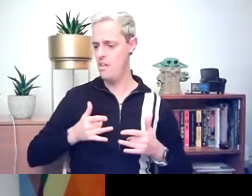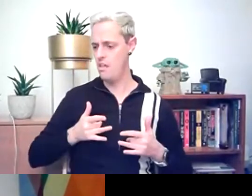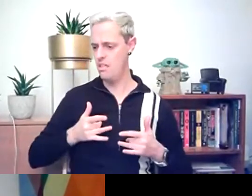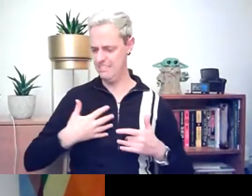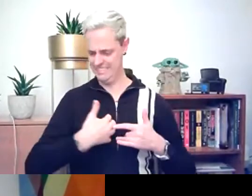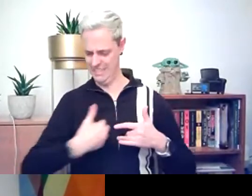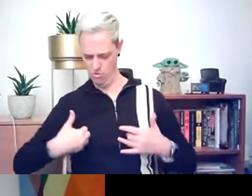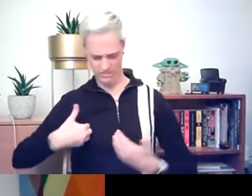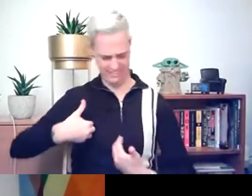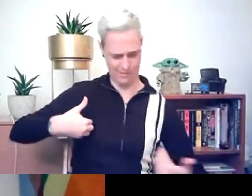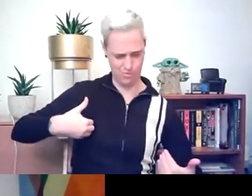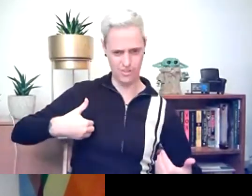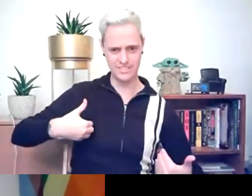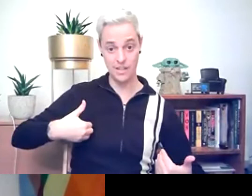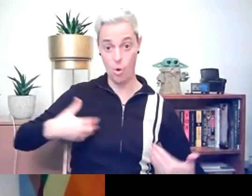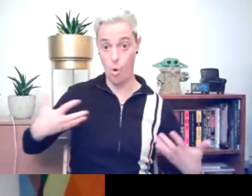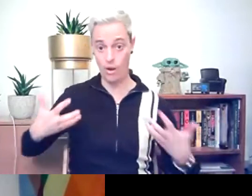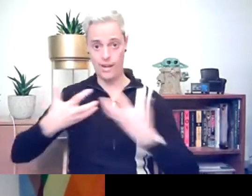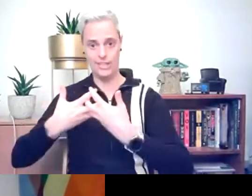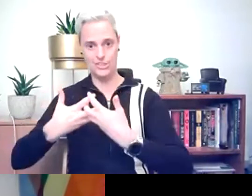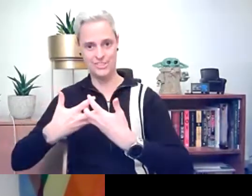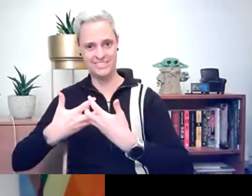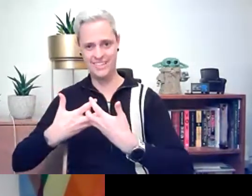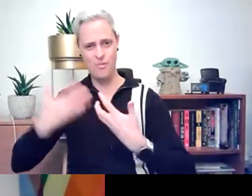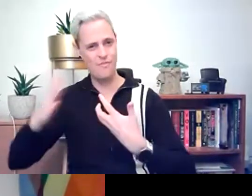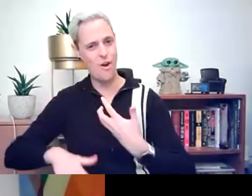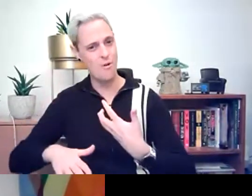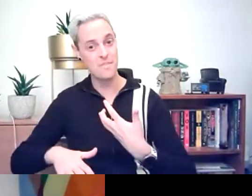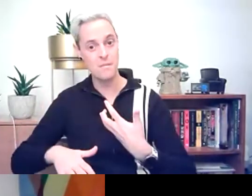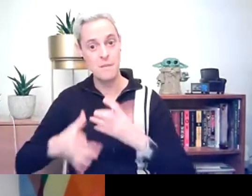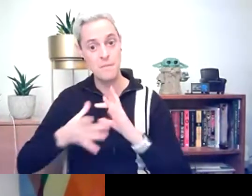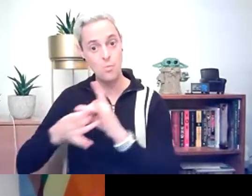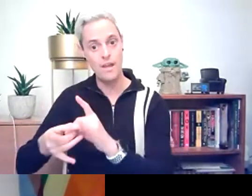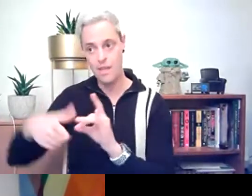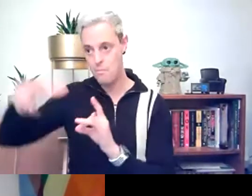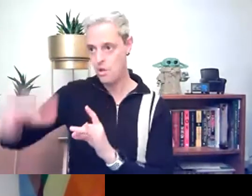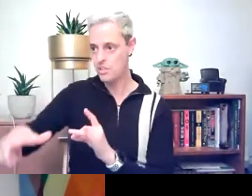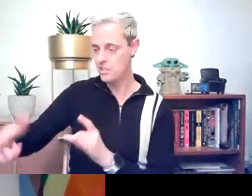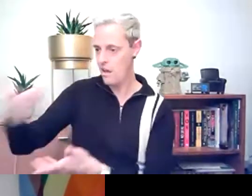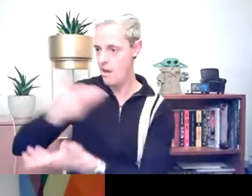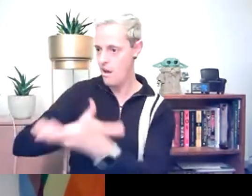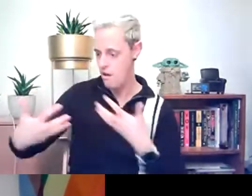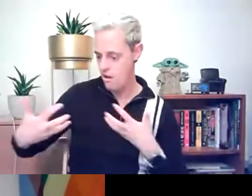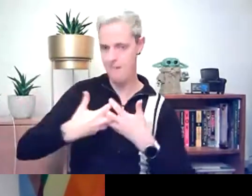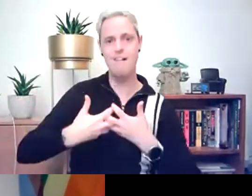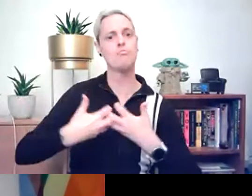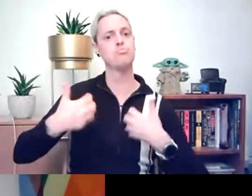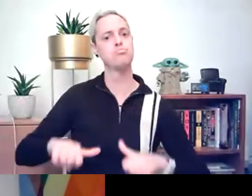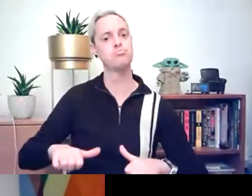and where you feel the most connected, who helps you to feel more like a whole person what experiences make you feel like you're in two parts.